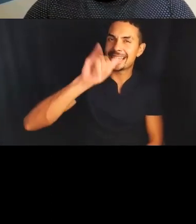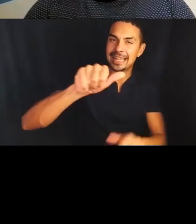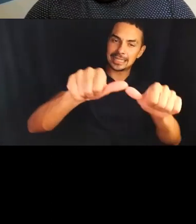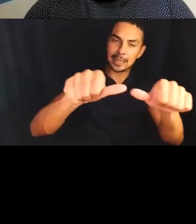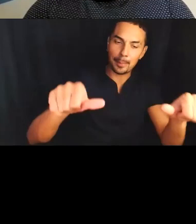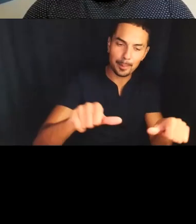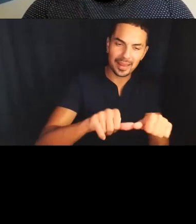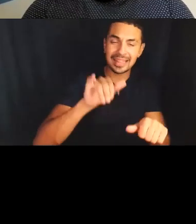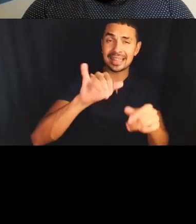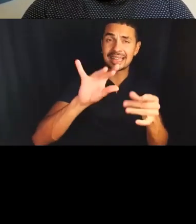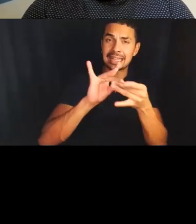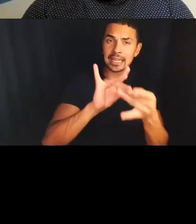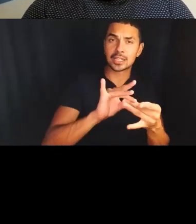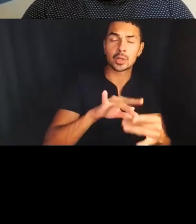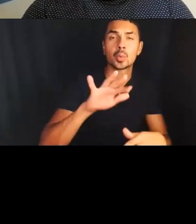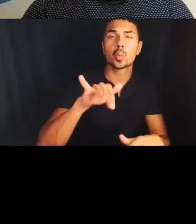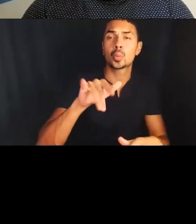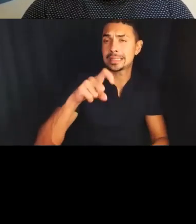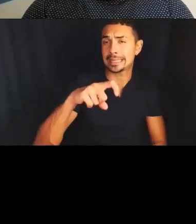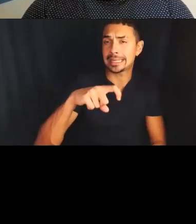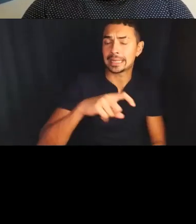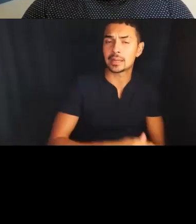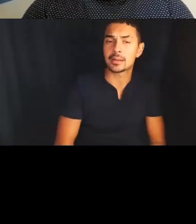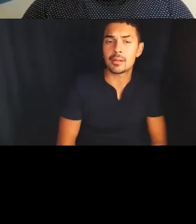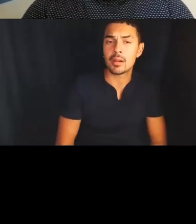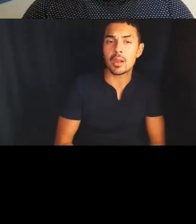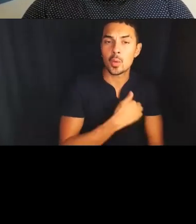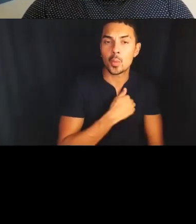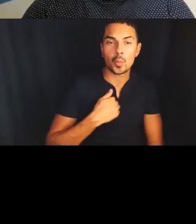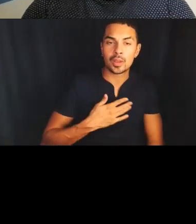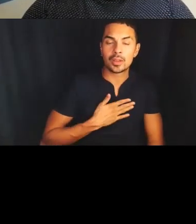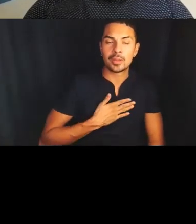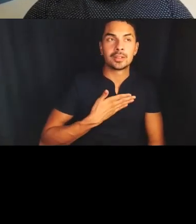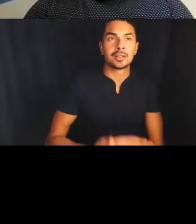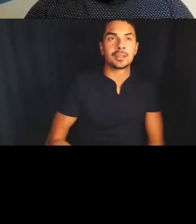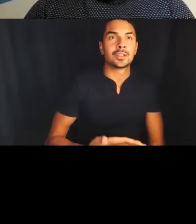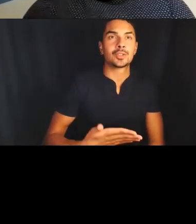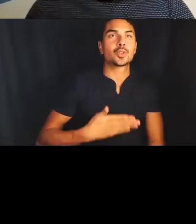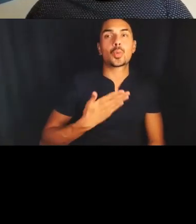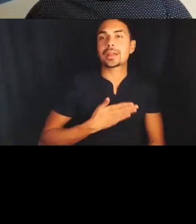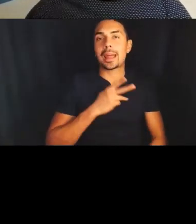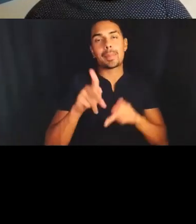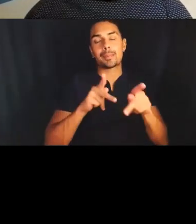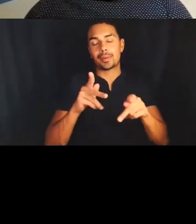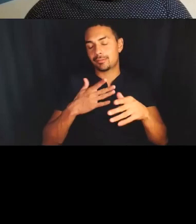really needed. And we're so glad that people stepped into it